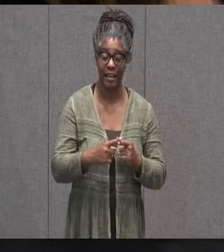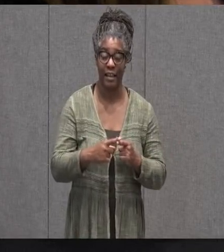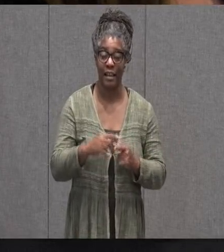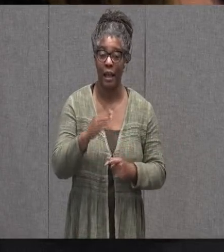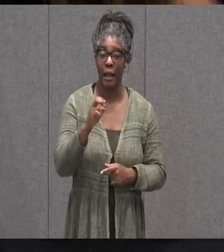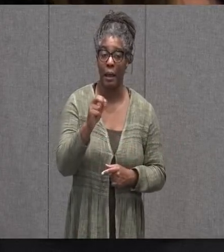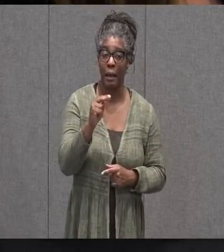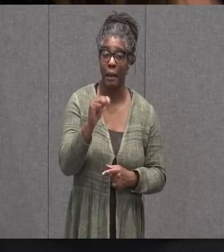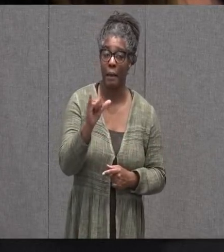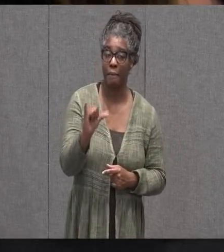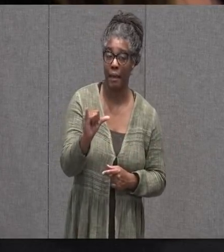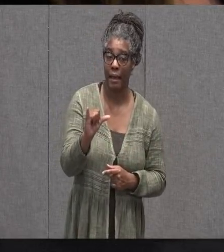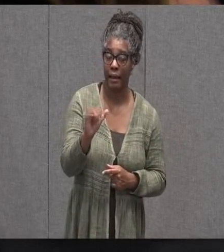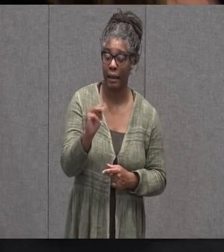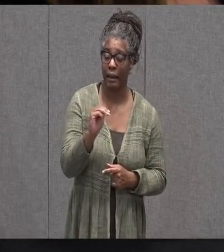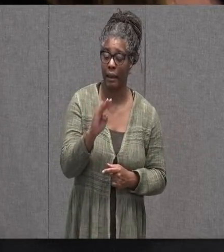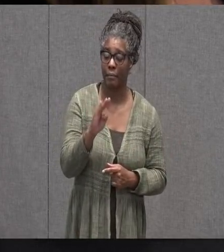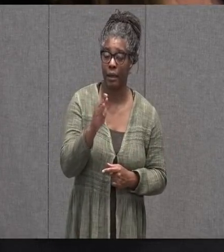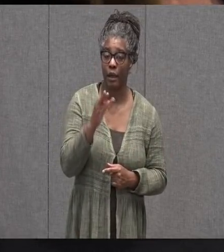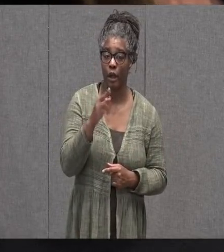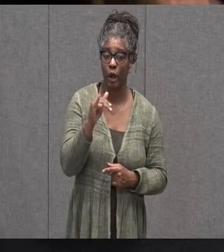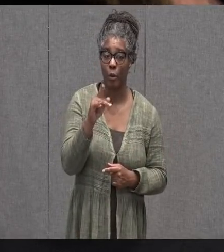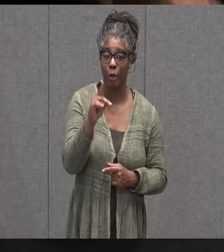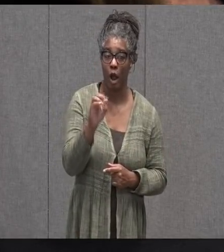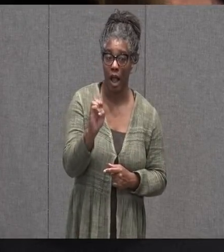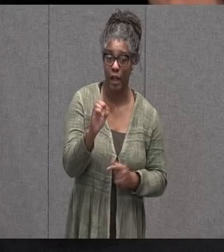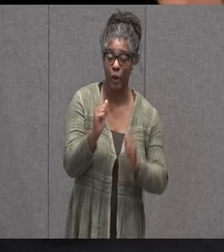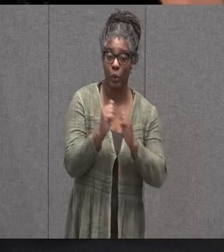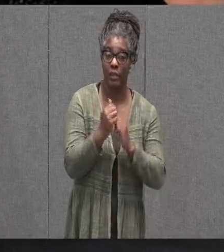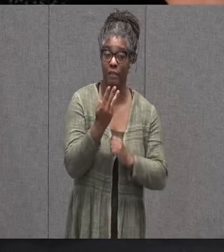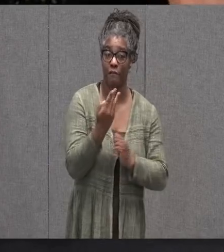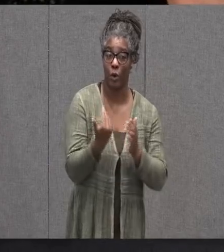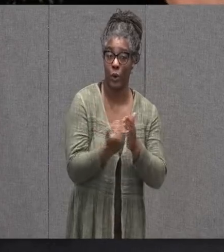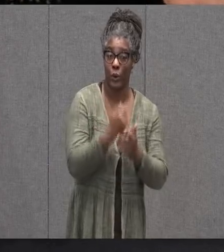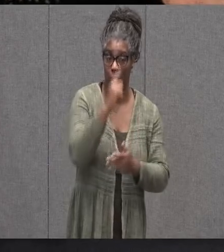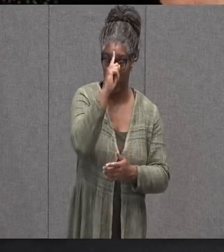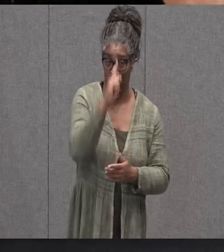and a sweet smelling rose, strolled on in the morning sun.